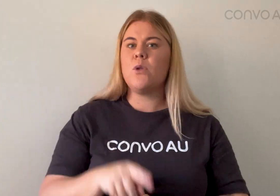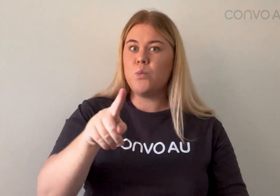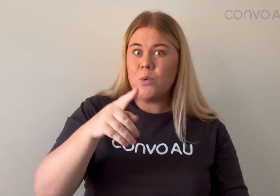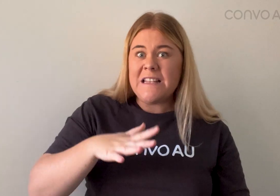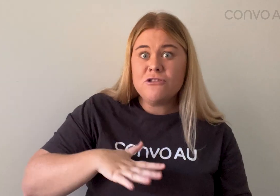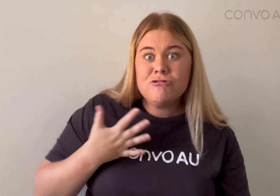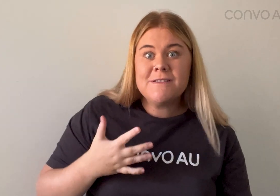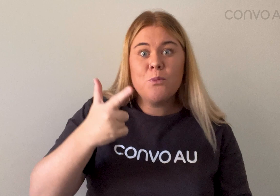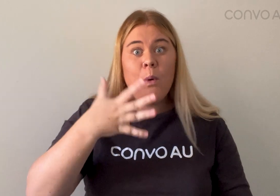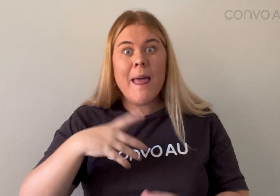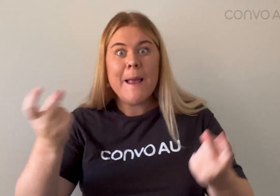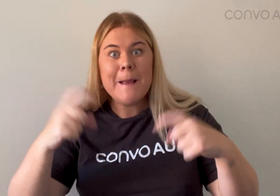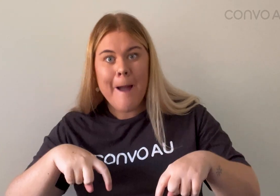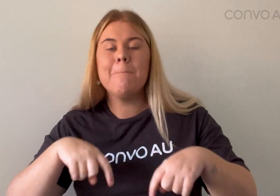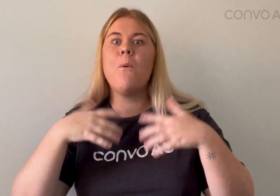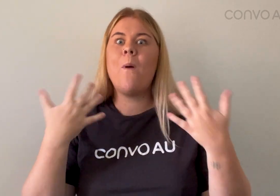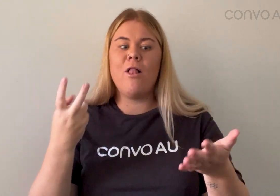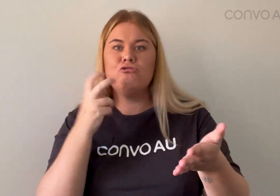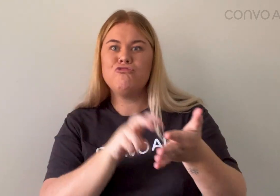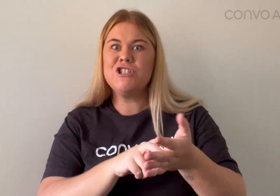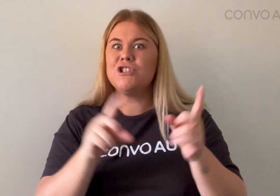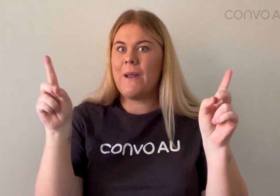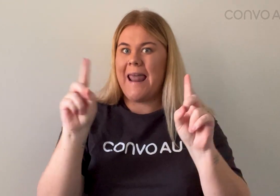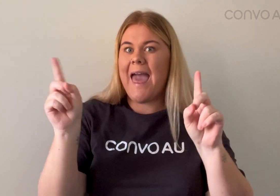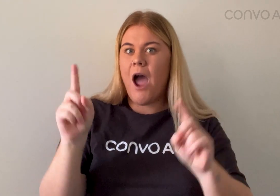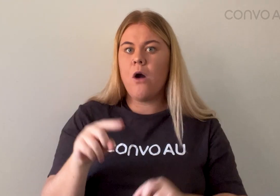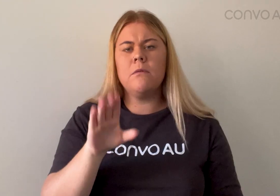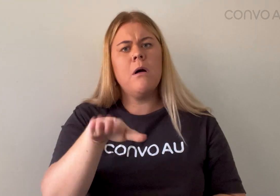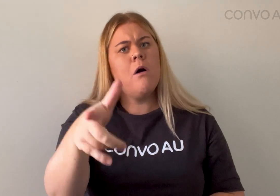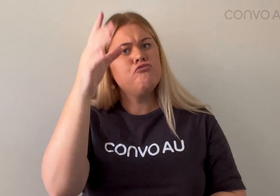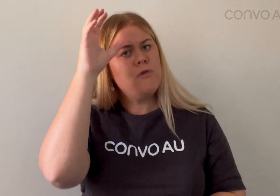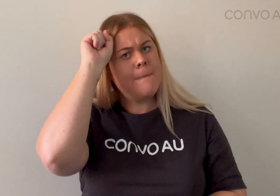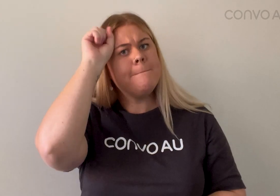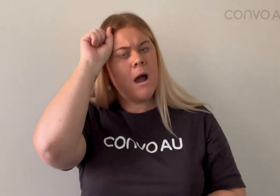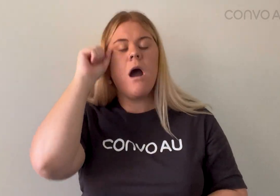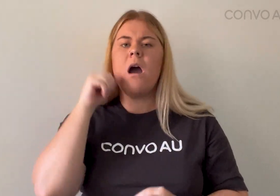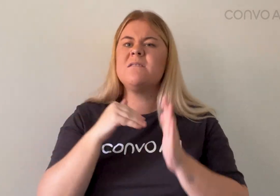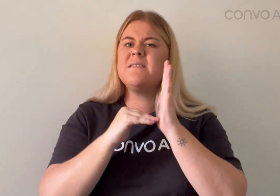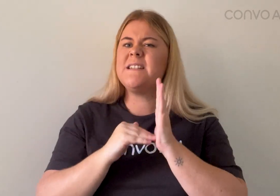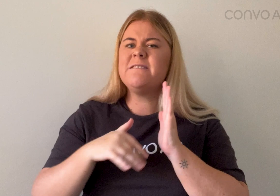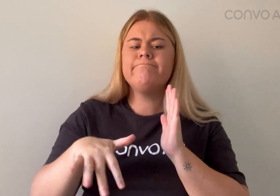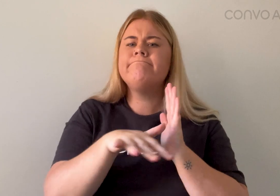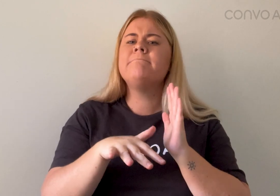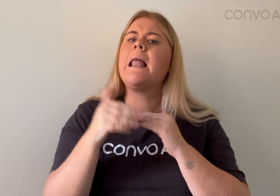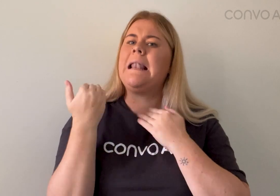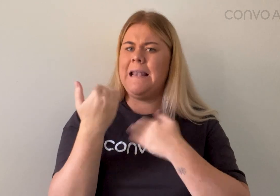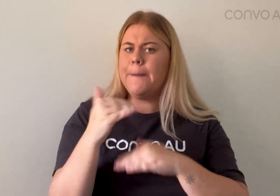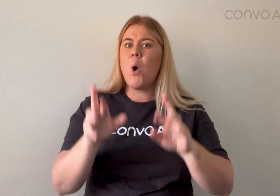Want to come? Register now! Spaces are limited!